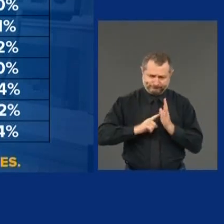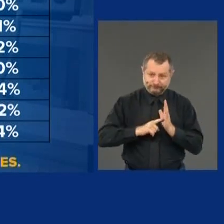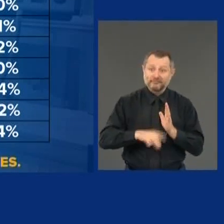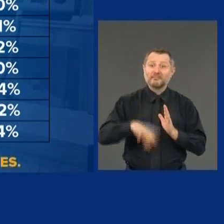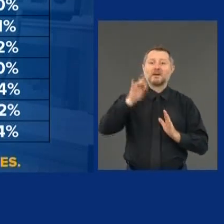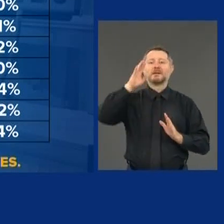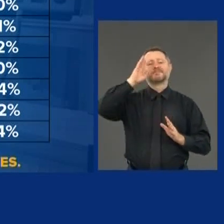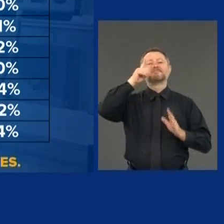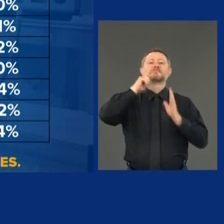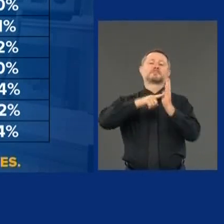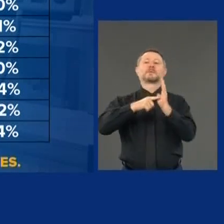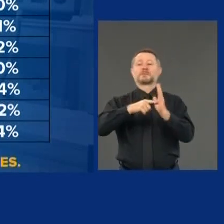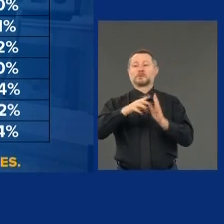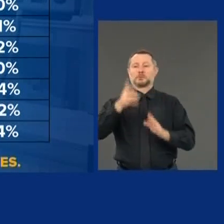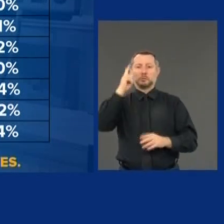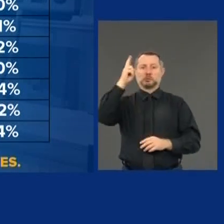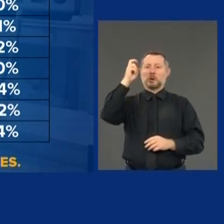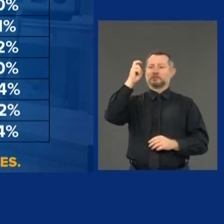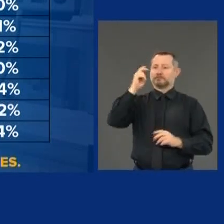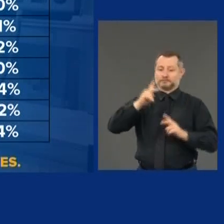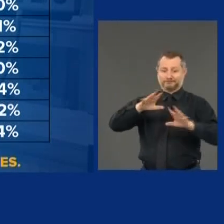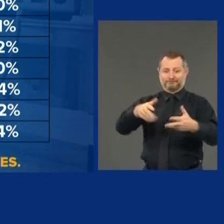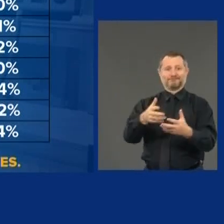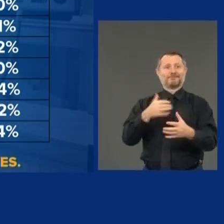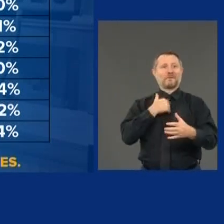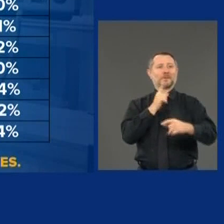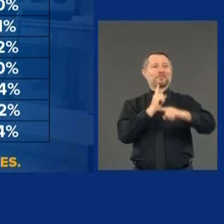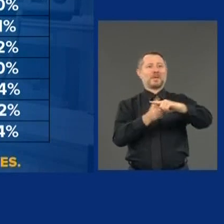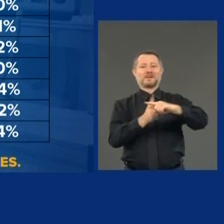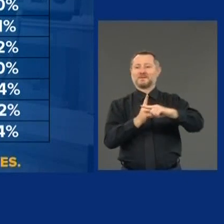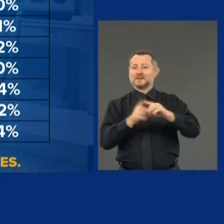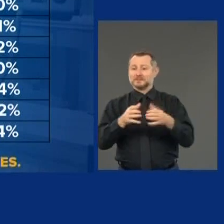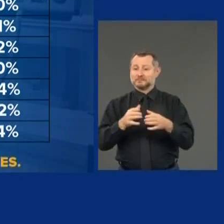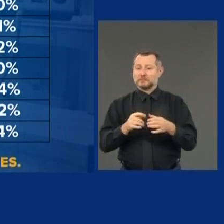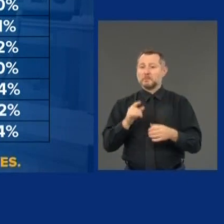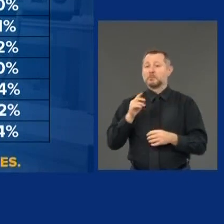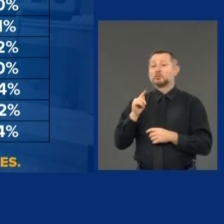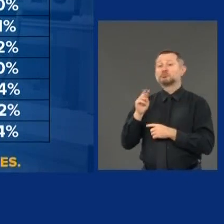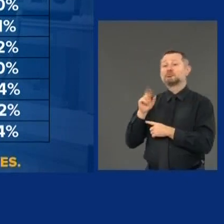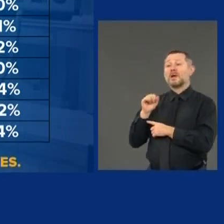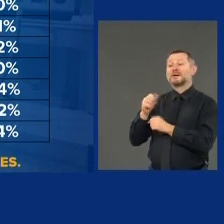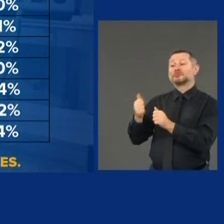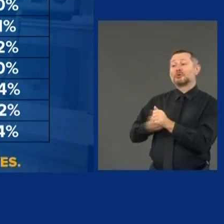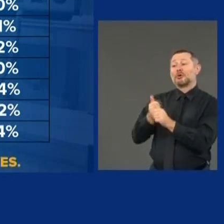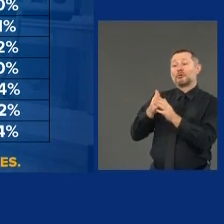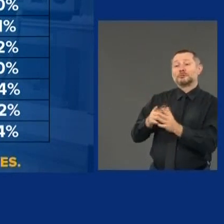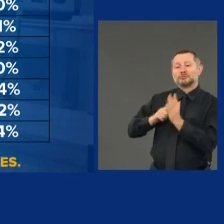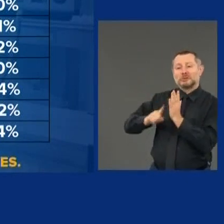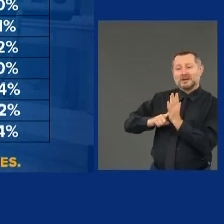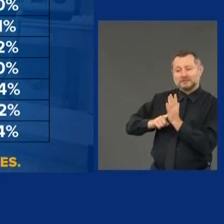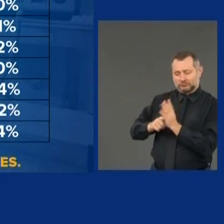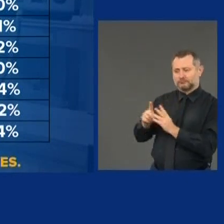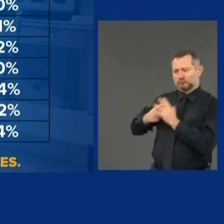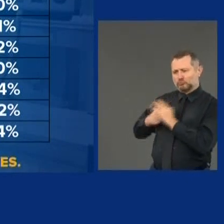SO NEW YORK CITY THERE'S, THEY DO TESTS, THEY FIND 200 PEOPLE WHO ARE POSITIVE THAT DAY.